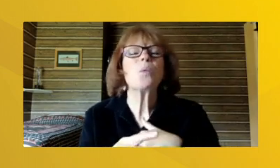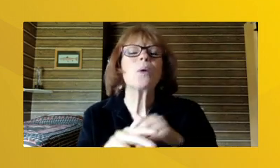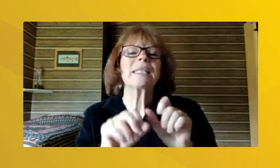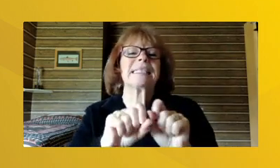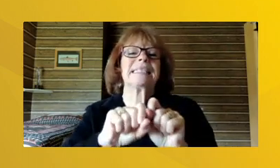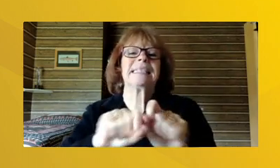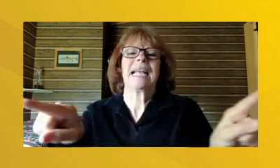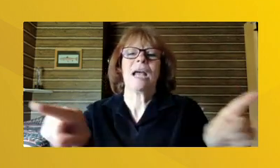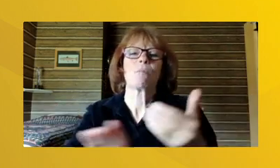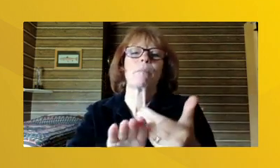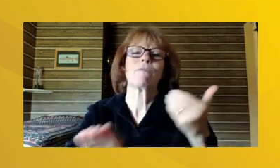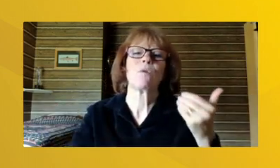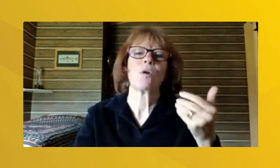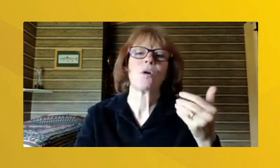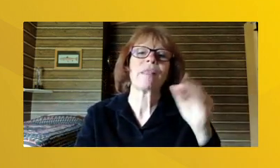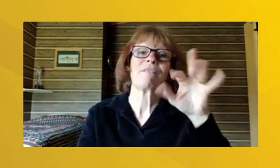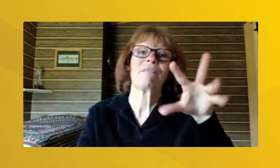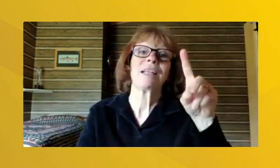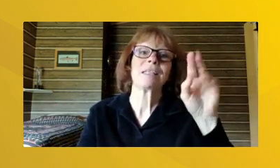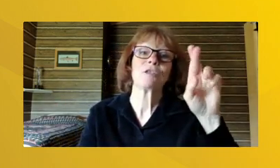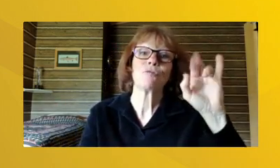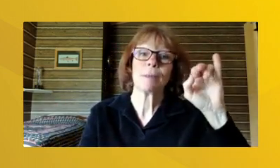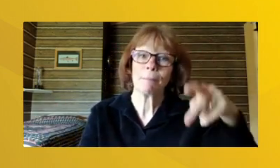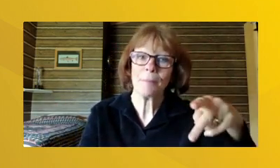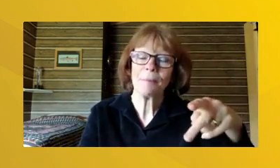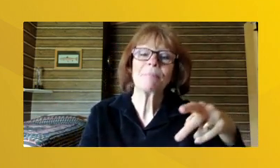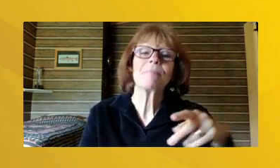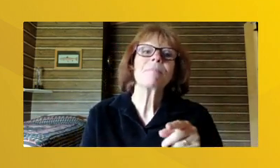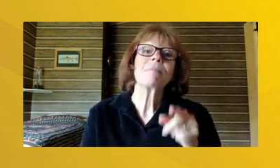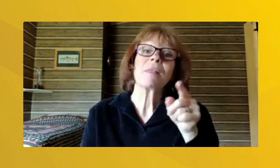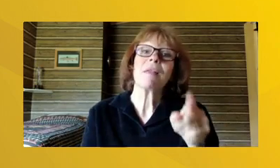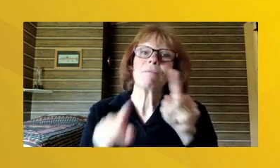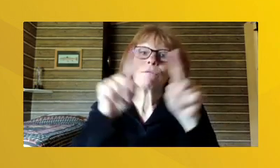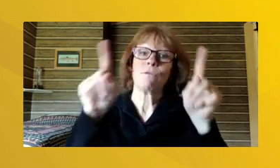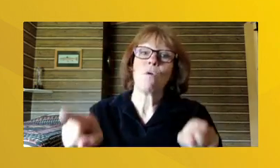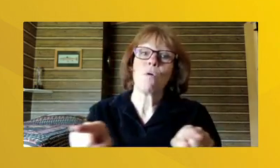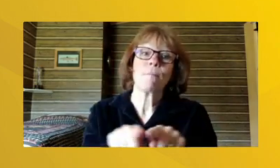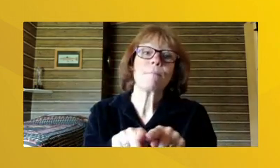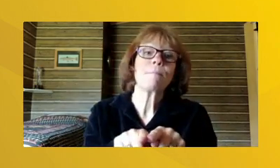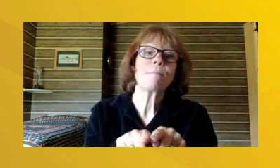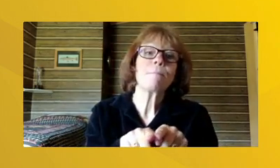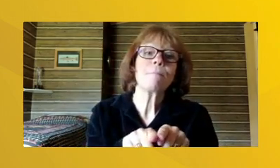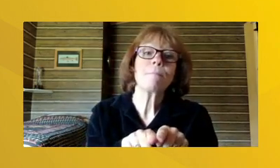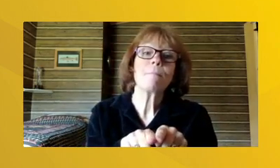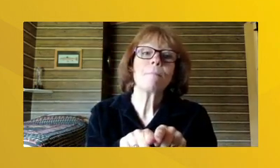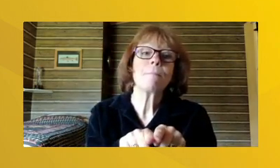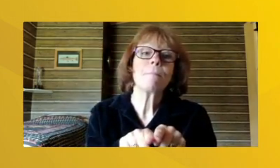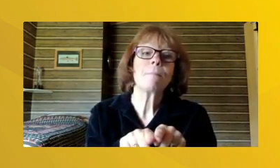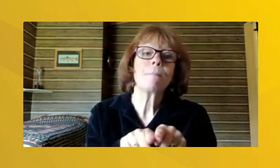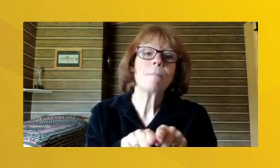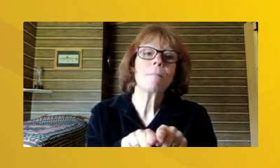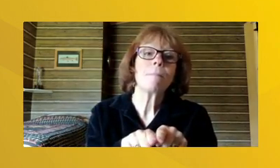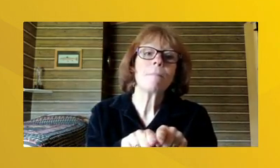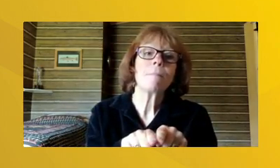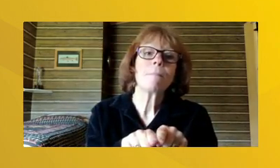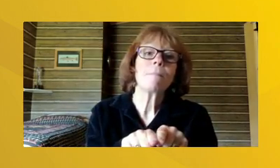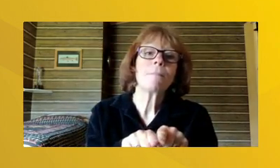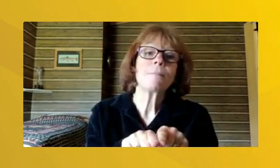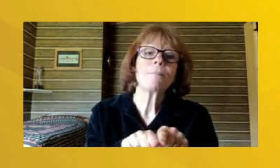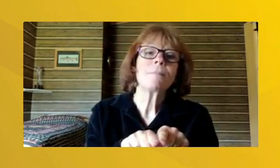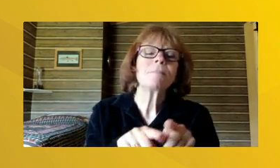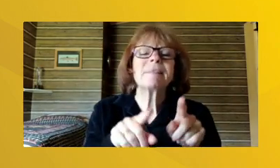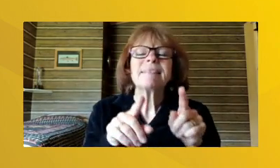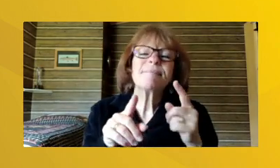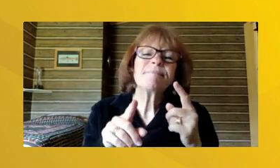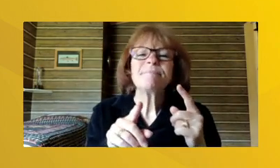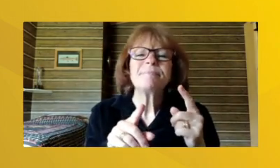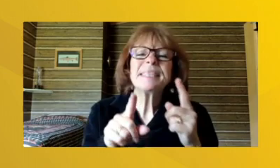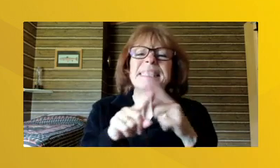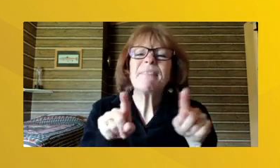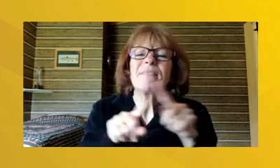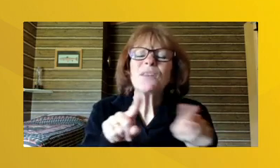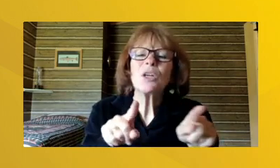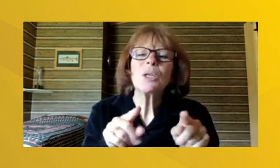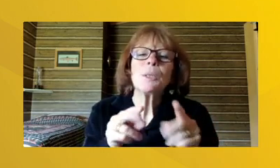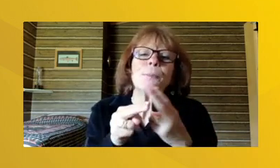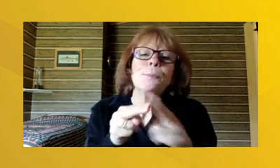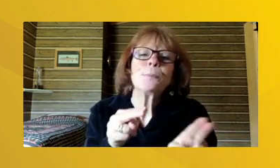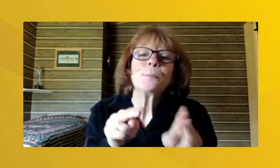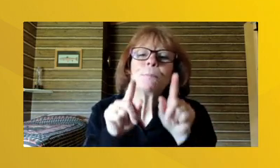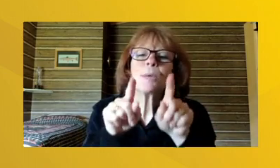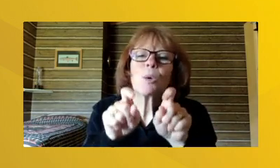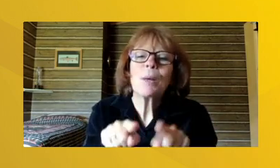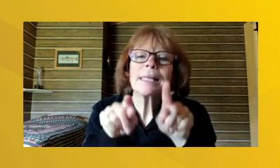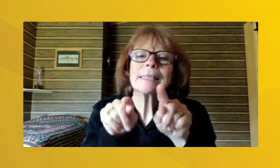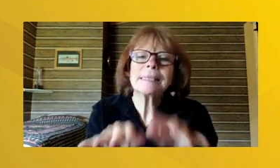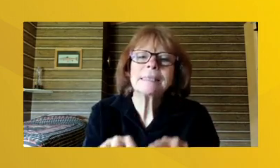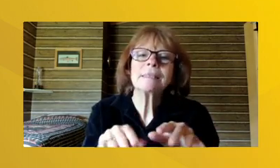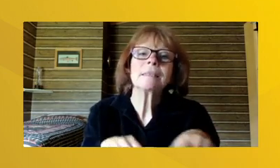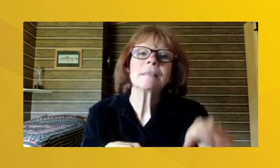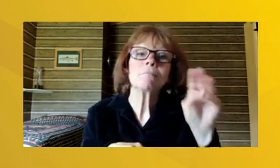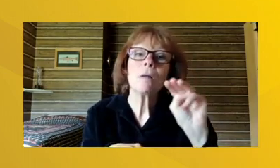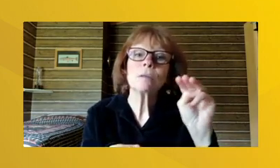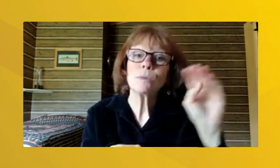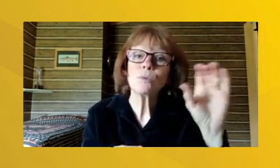And within this Google form, we have just like a little quiz or multiple choice answer